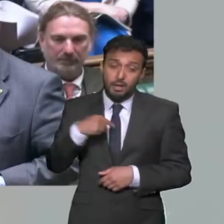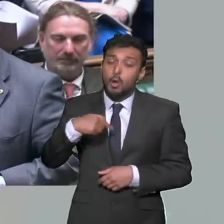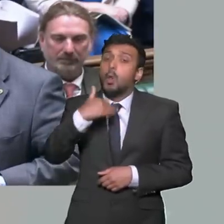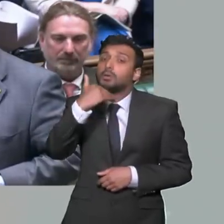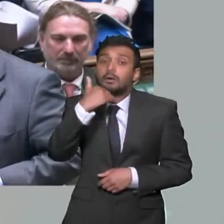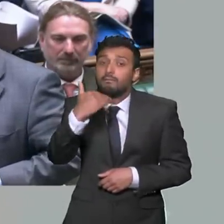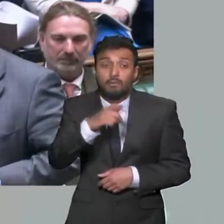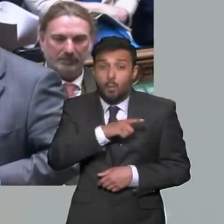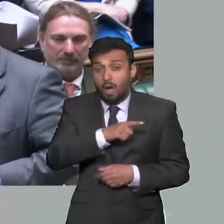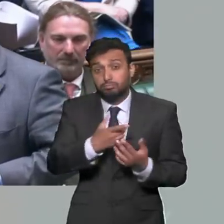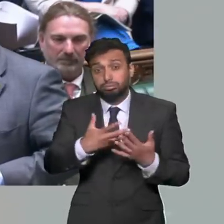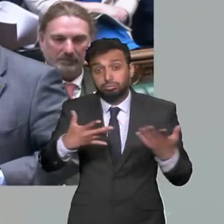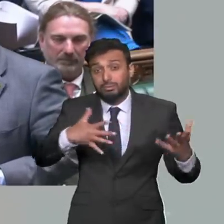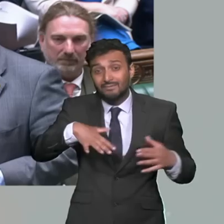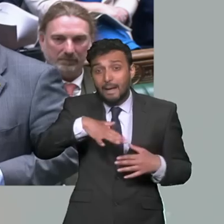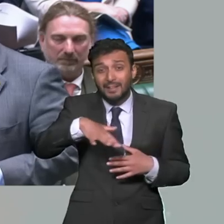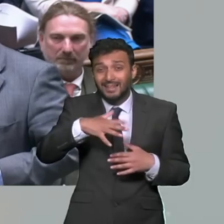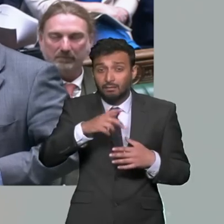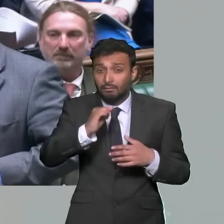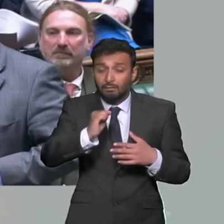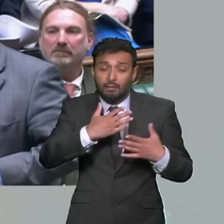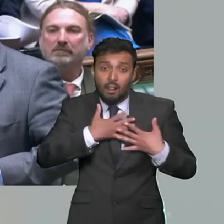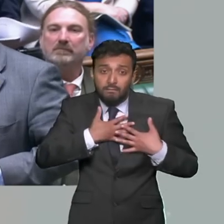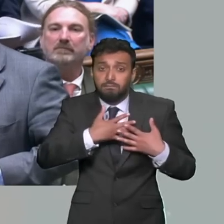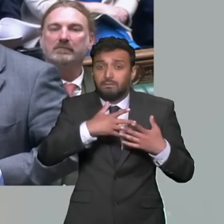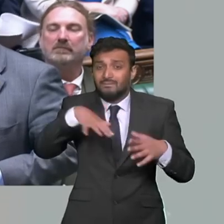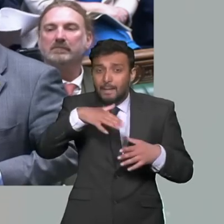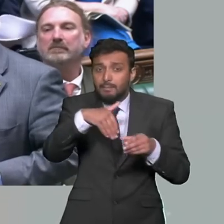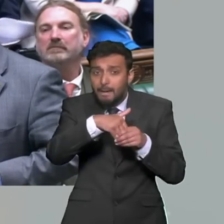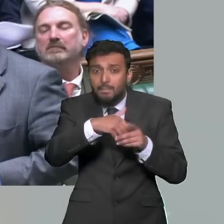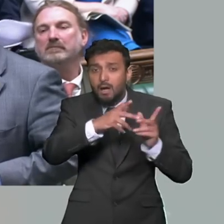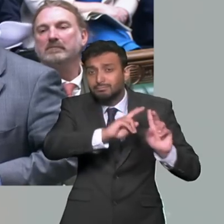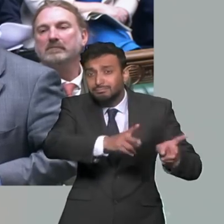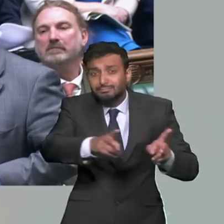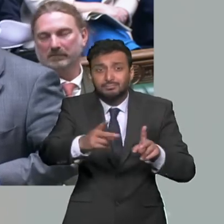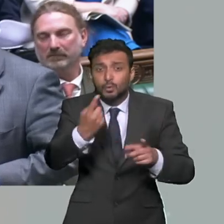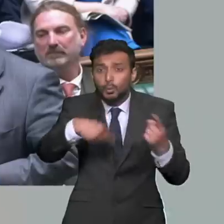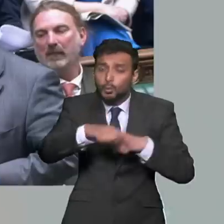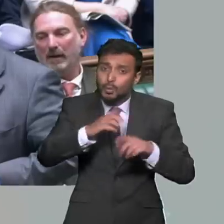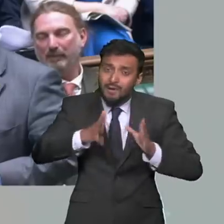loved ones—the families who followed the rules, who stayed at home while their nearest